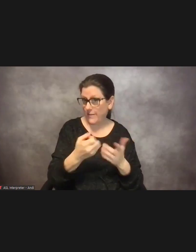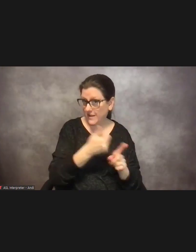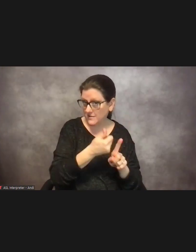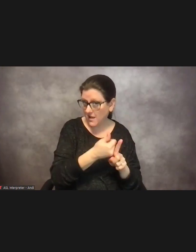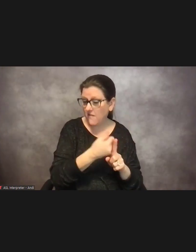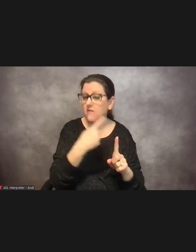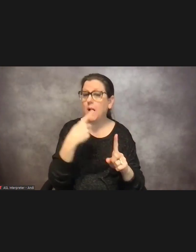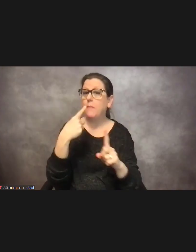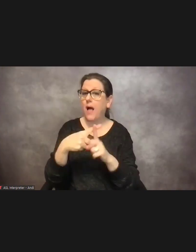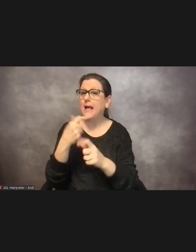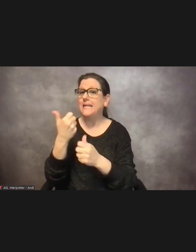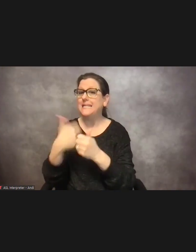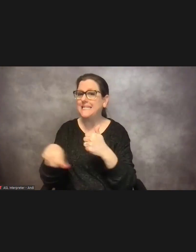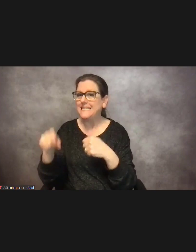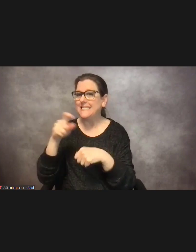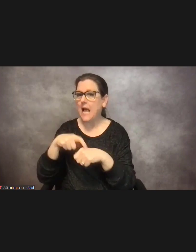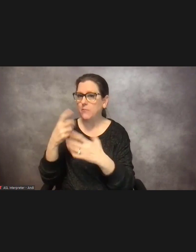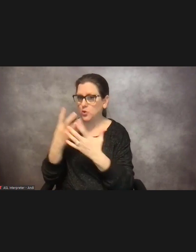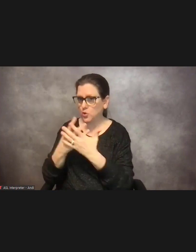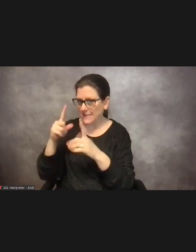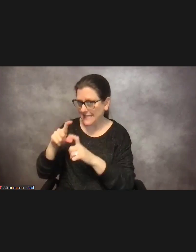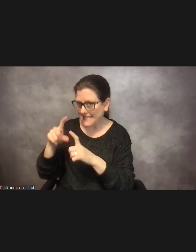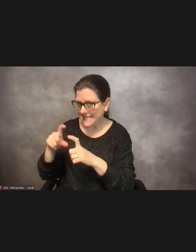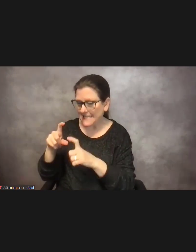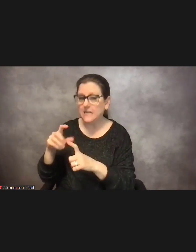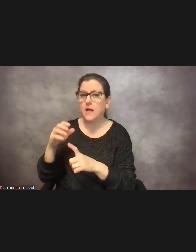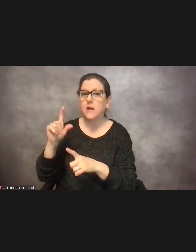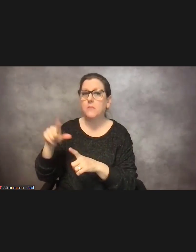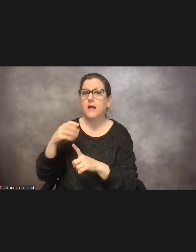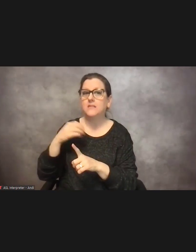um, you have to have a disposable cover that goes over the probe,